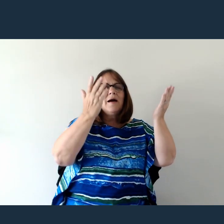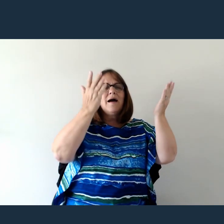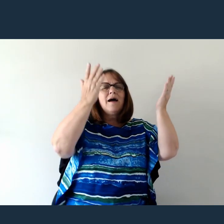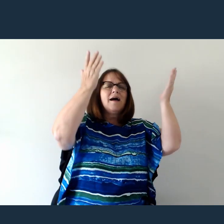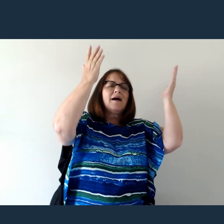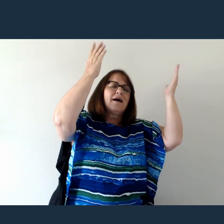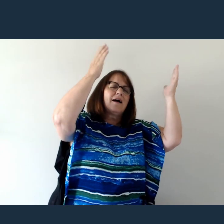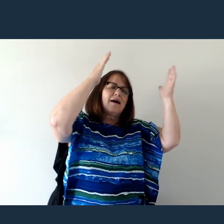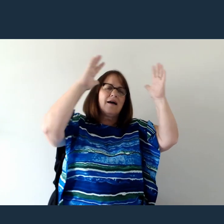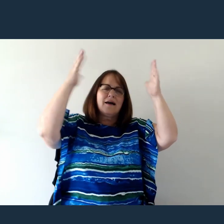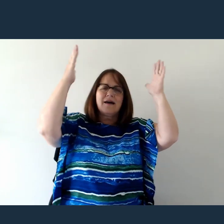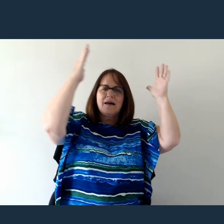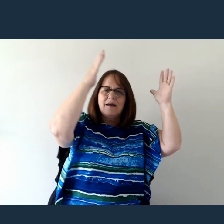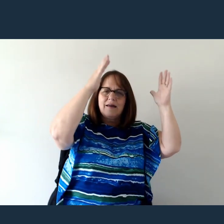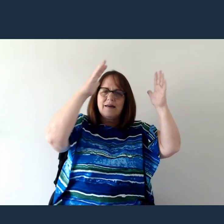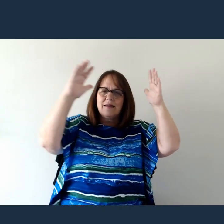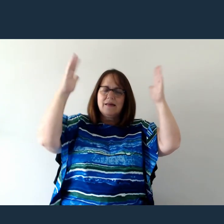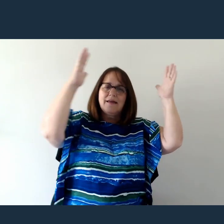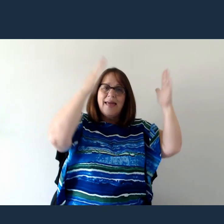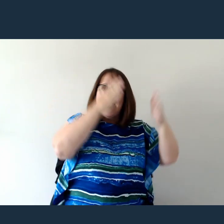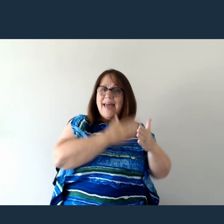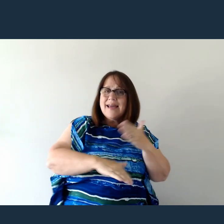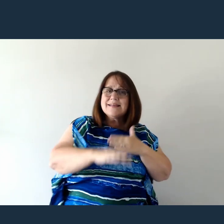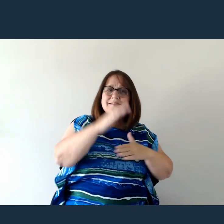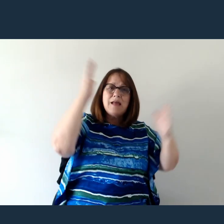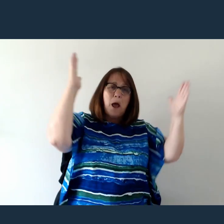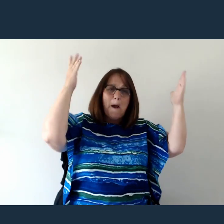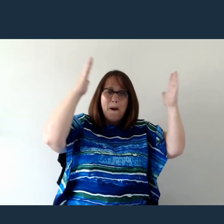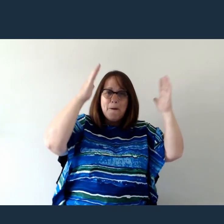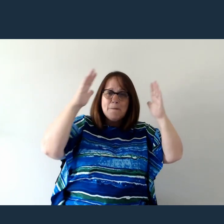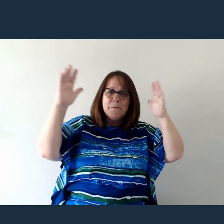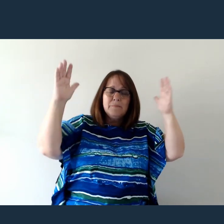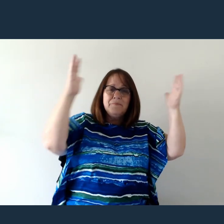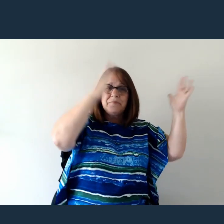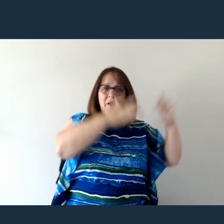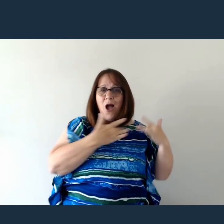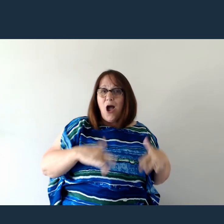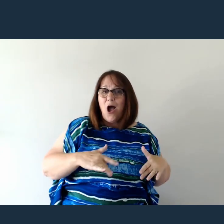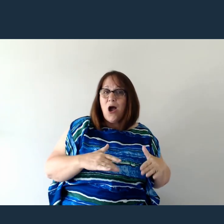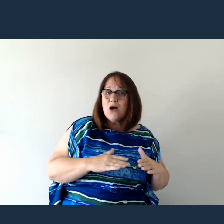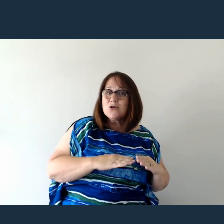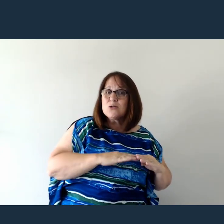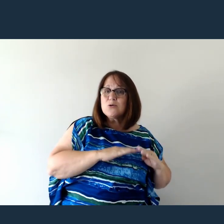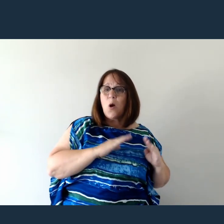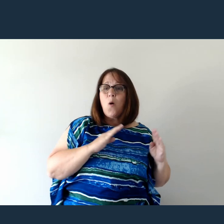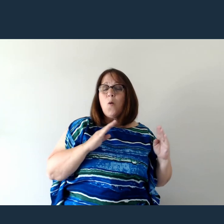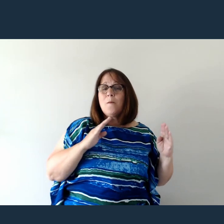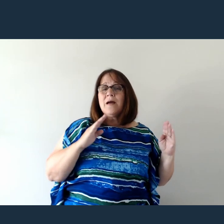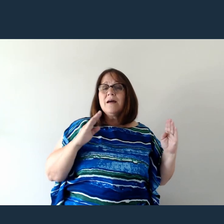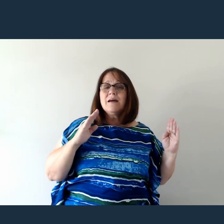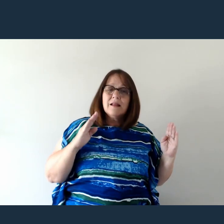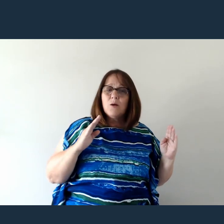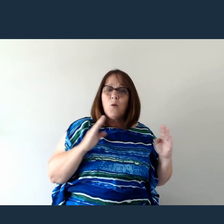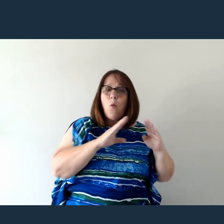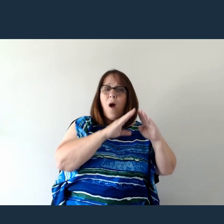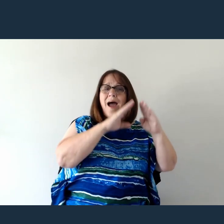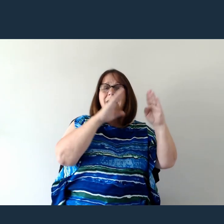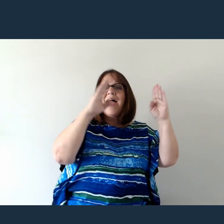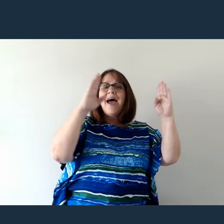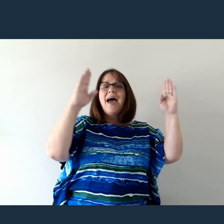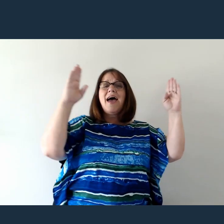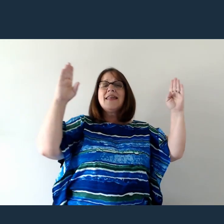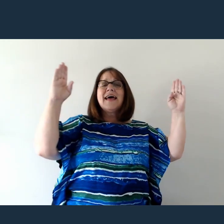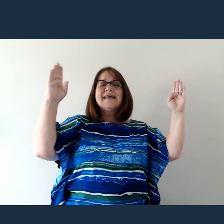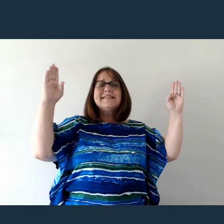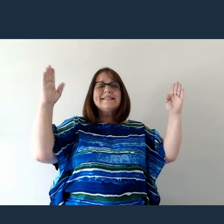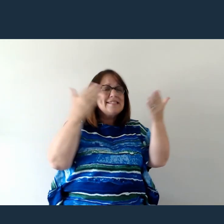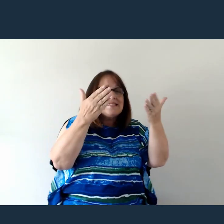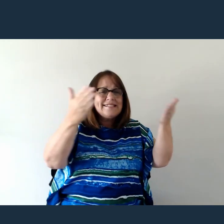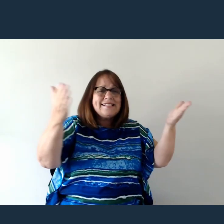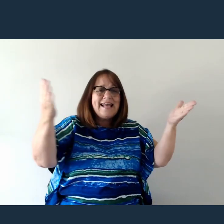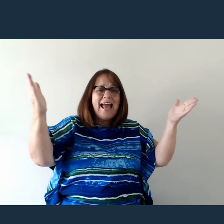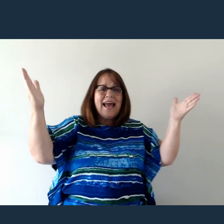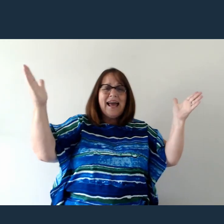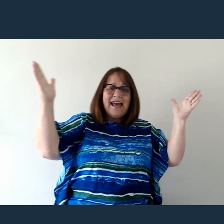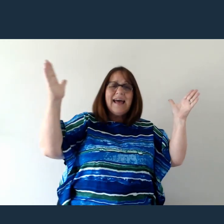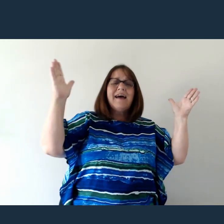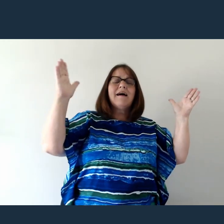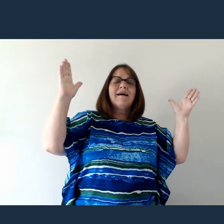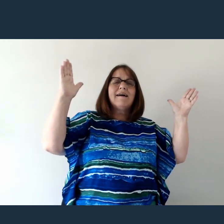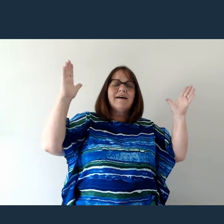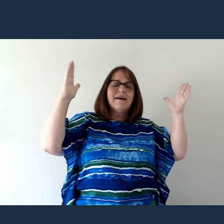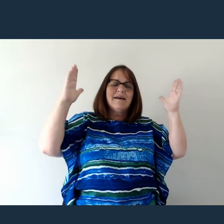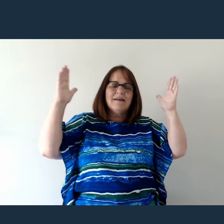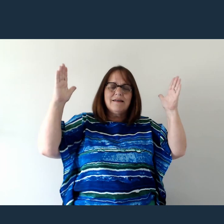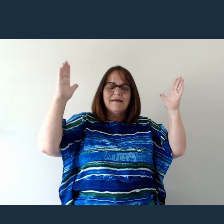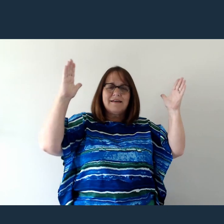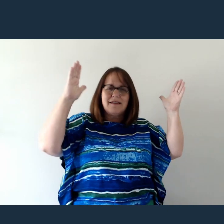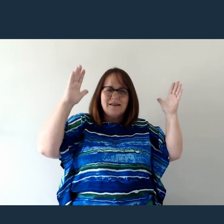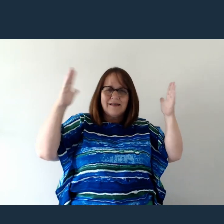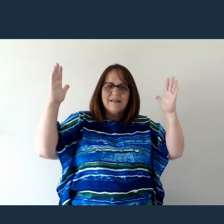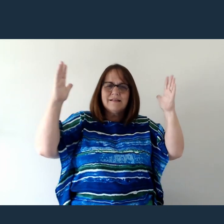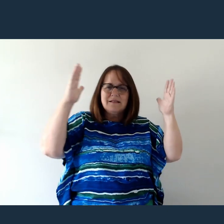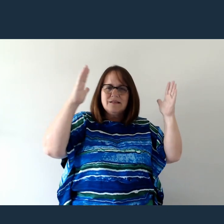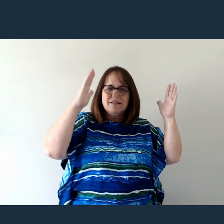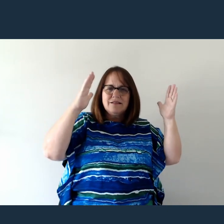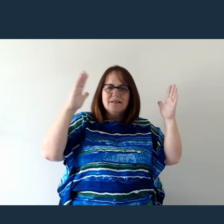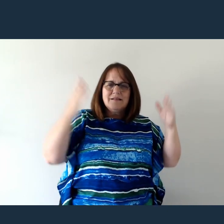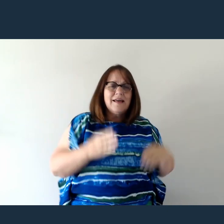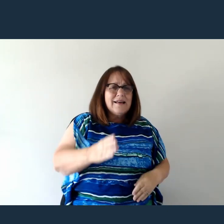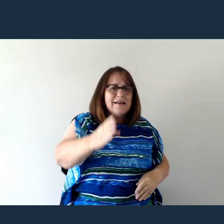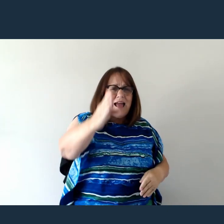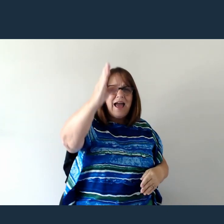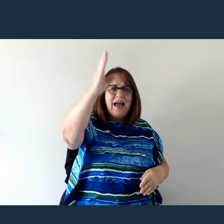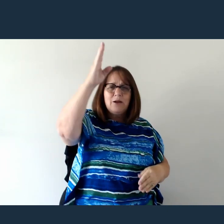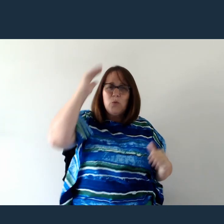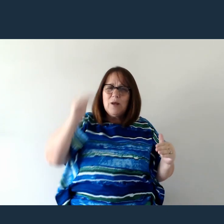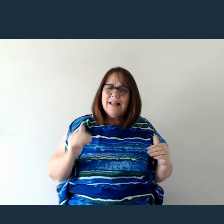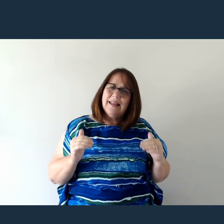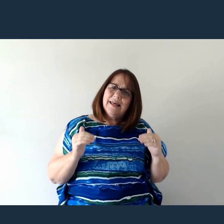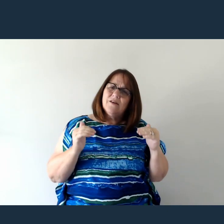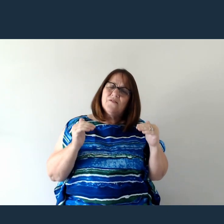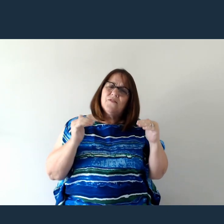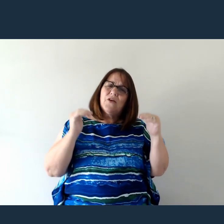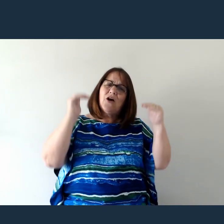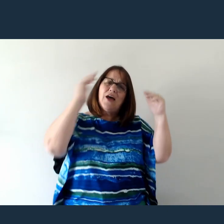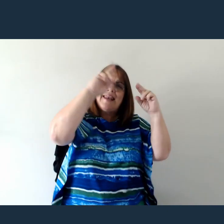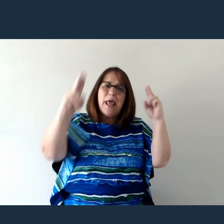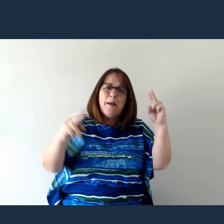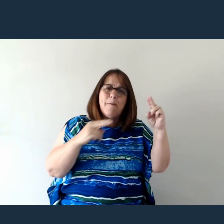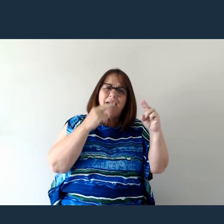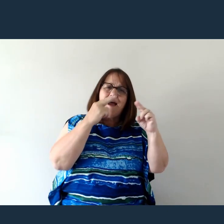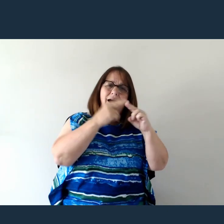Hands up, hearts open, wide as we cry God, we lift Your name high